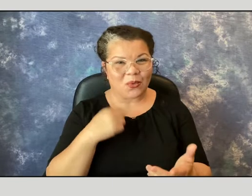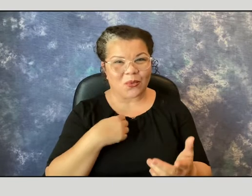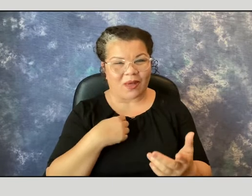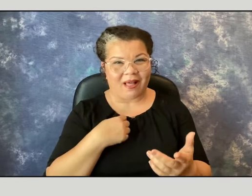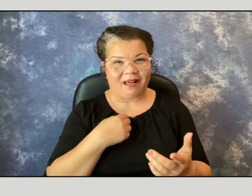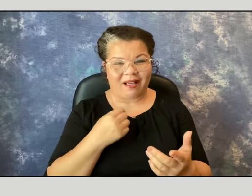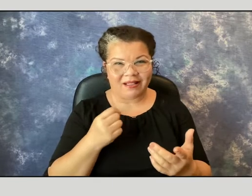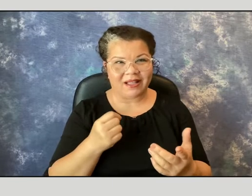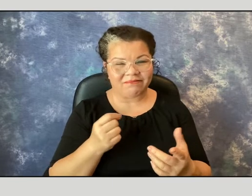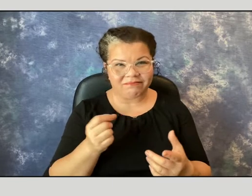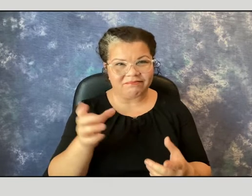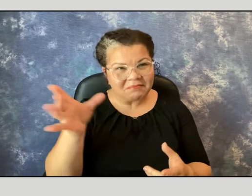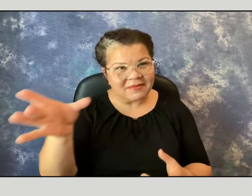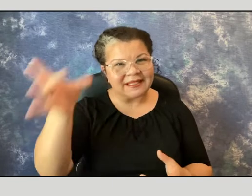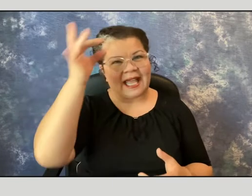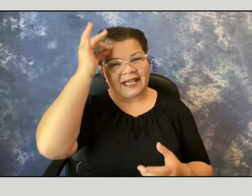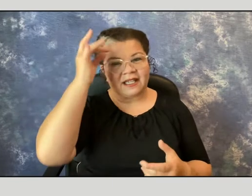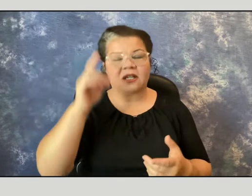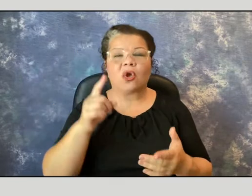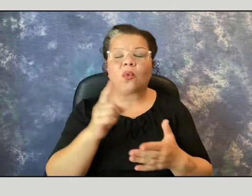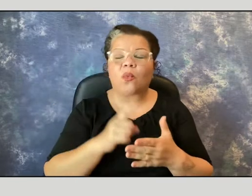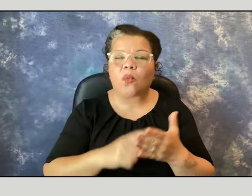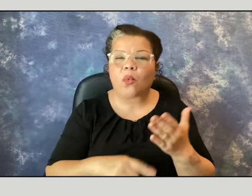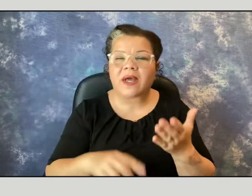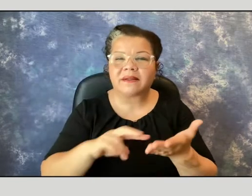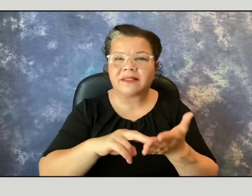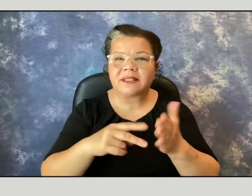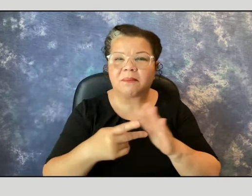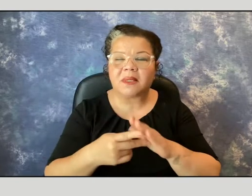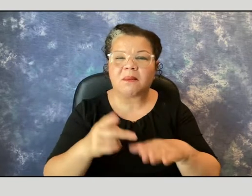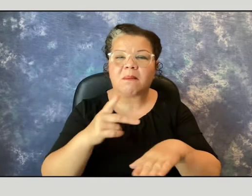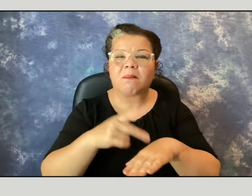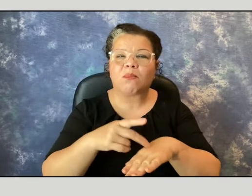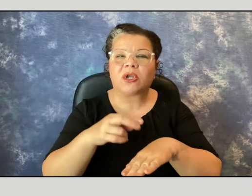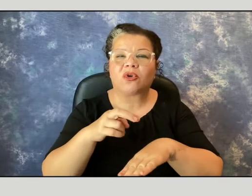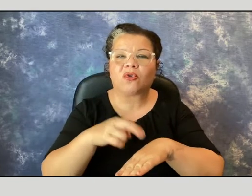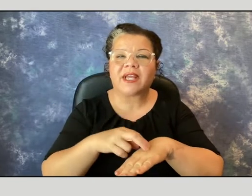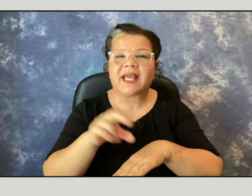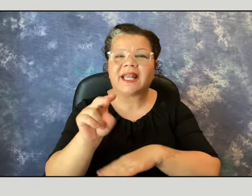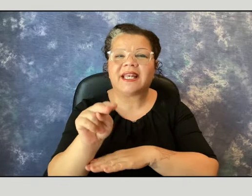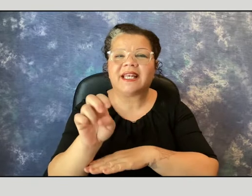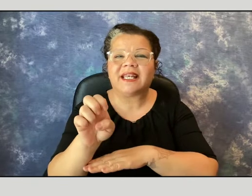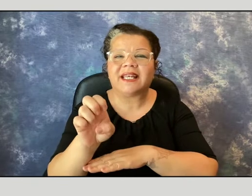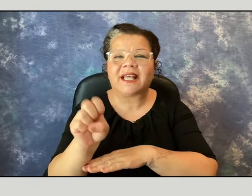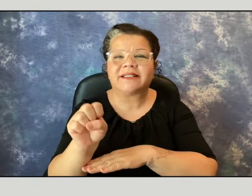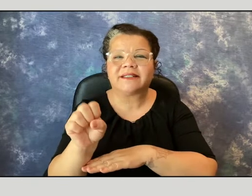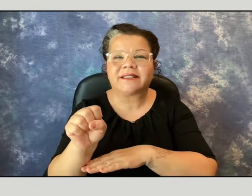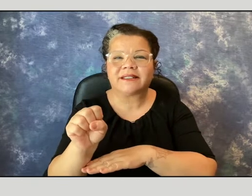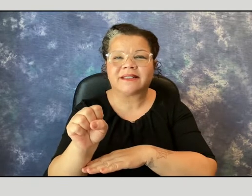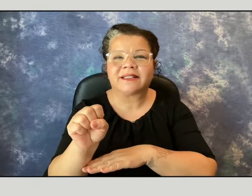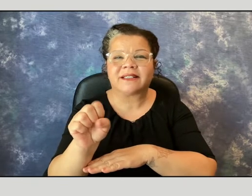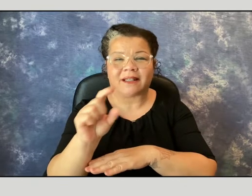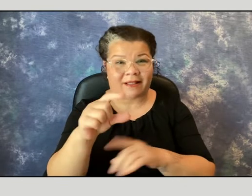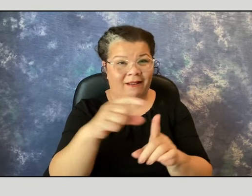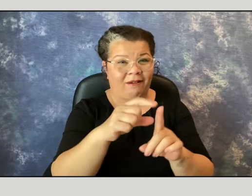What is Puerto Ricanness for you, and how are you exploring that in your work?